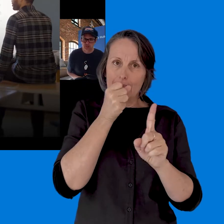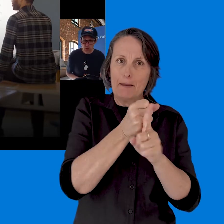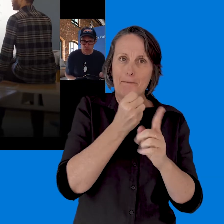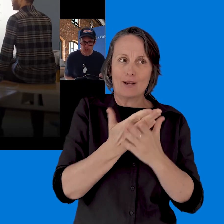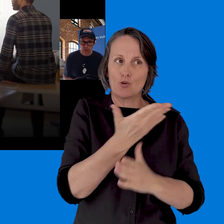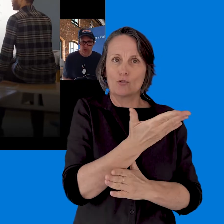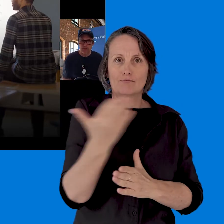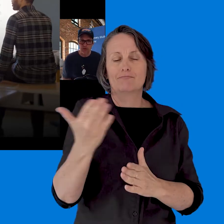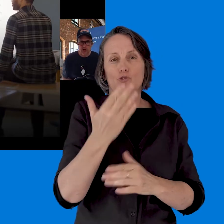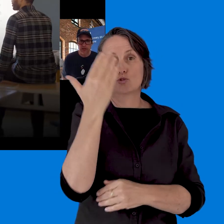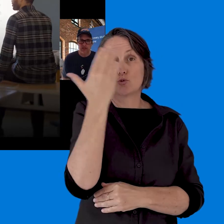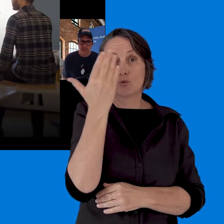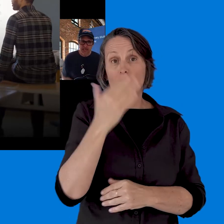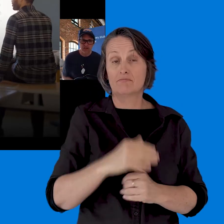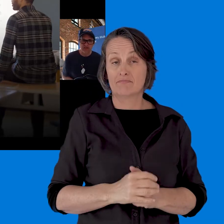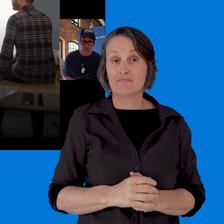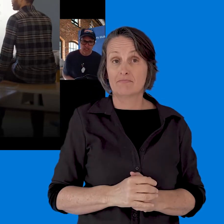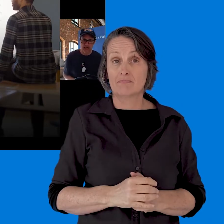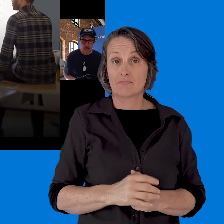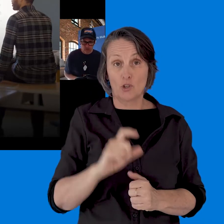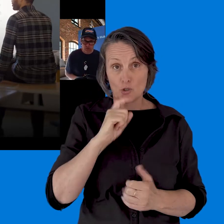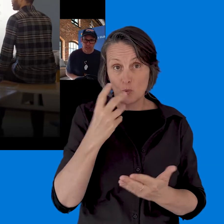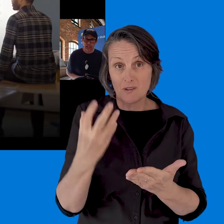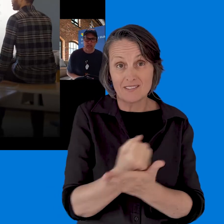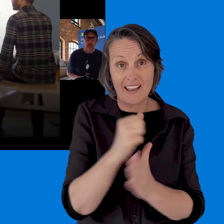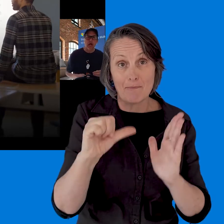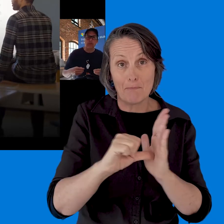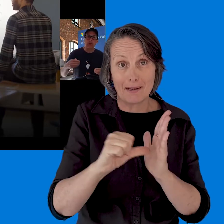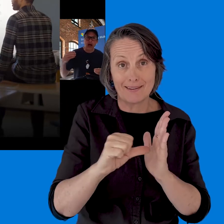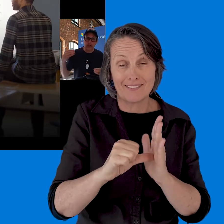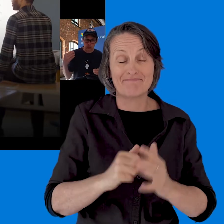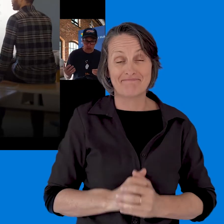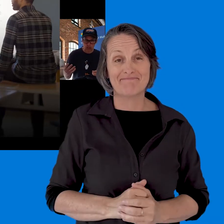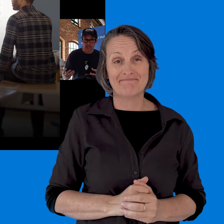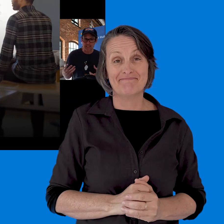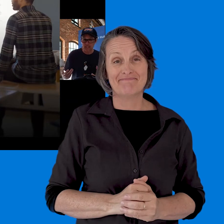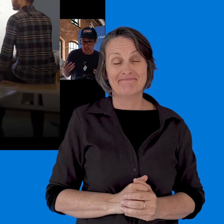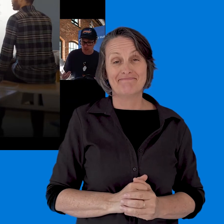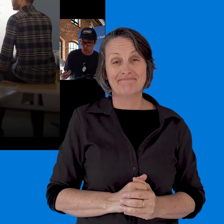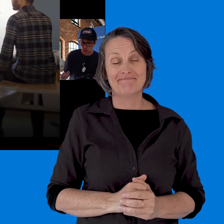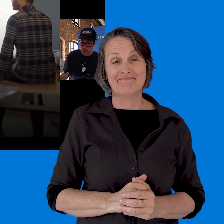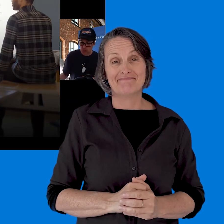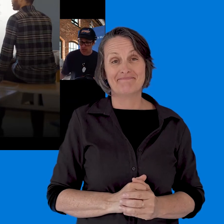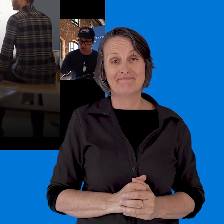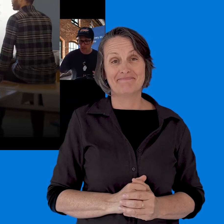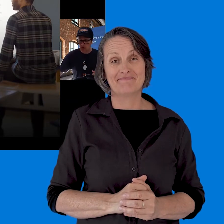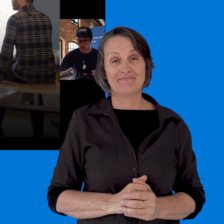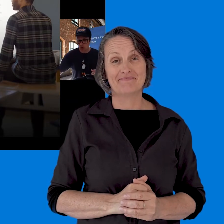Spoiler alert you're going to save money ultimately by utilizing these tools. Alright.